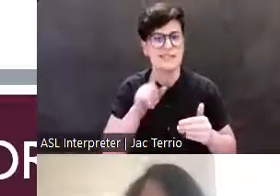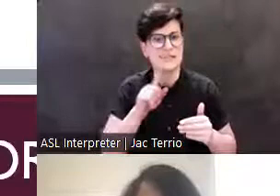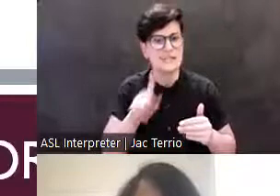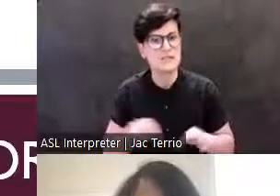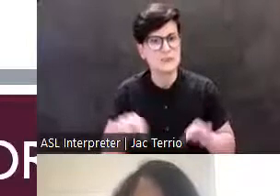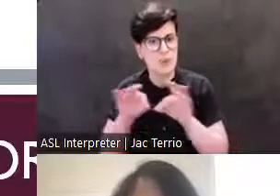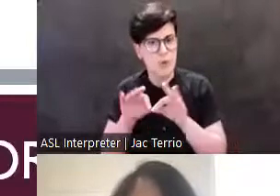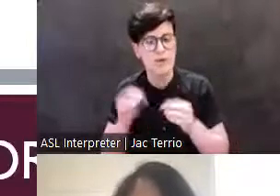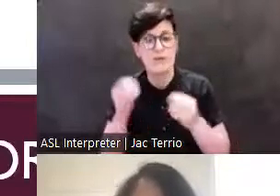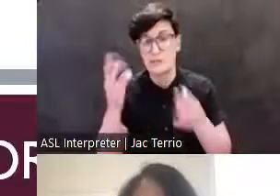Even though it is their responsibility.